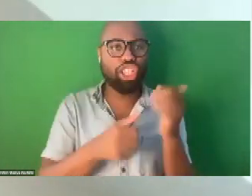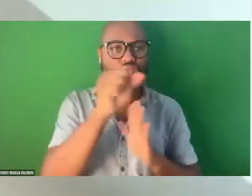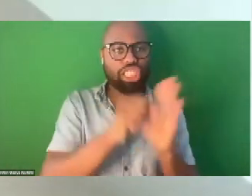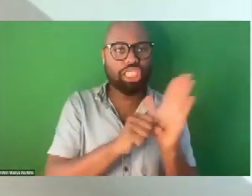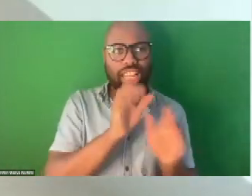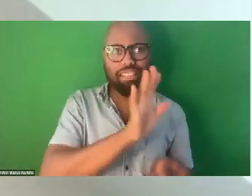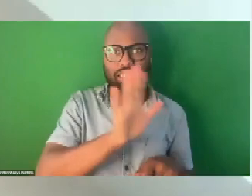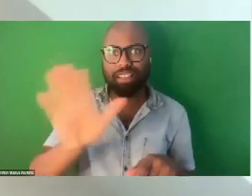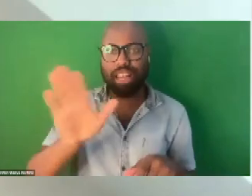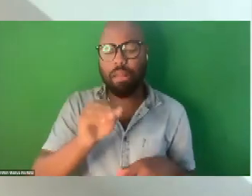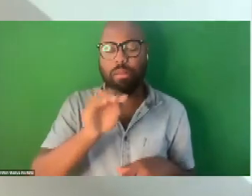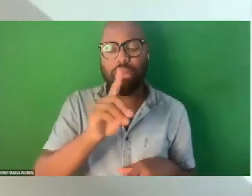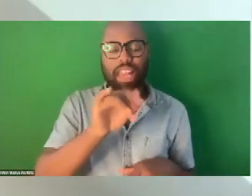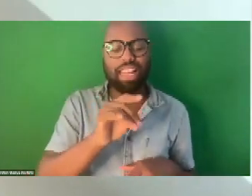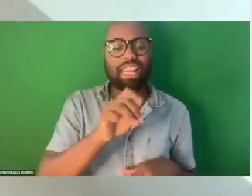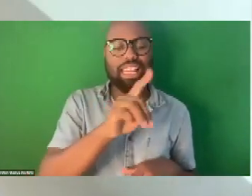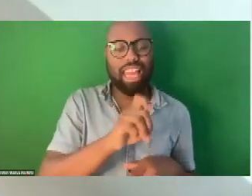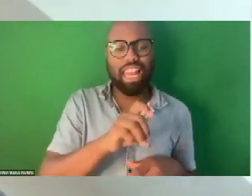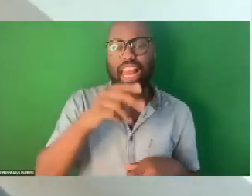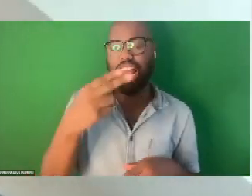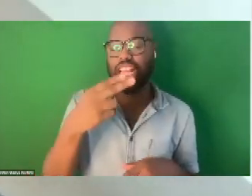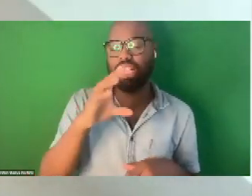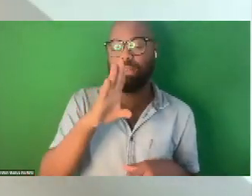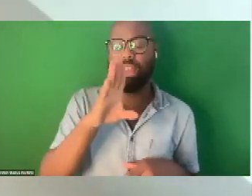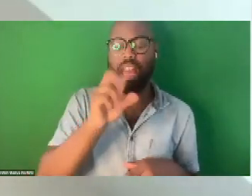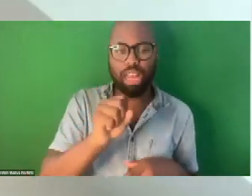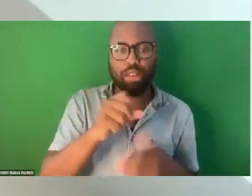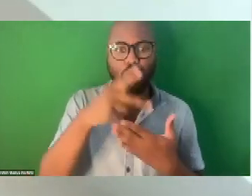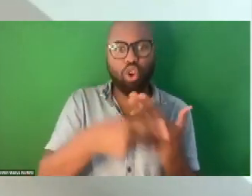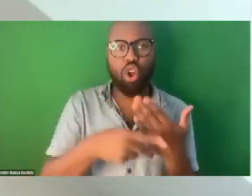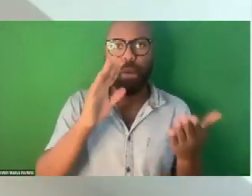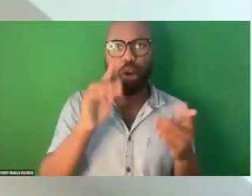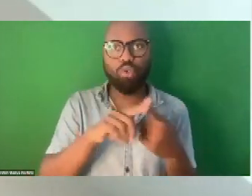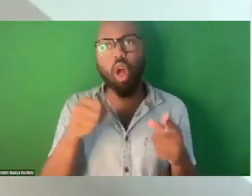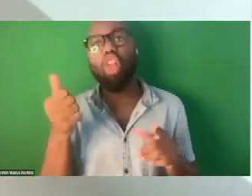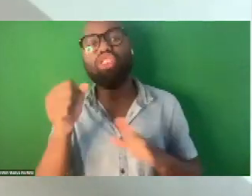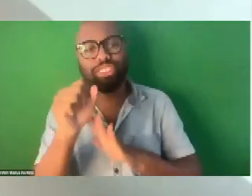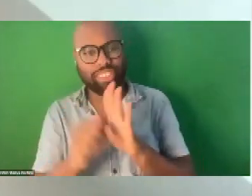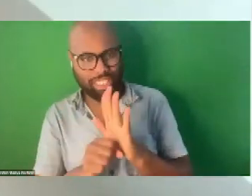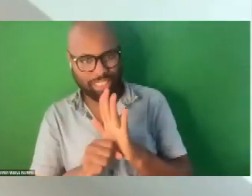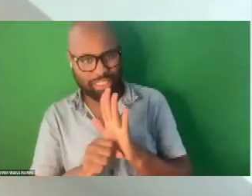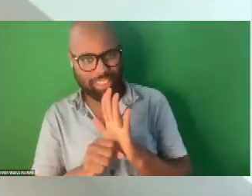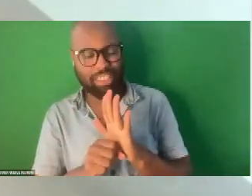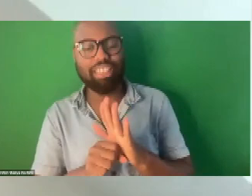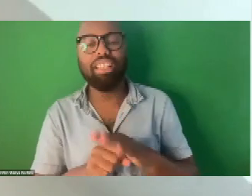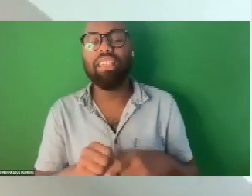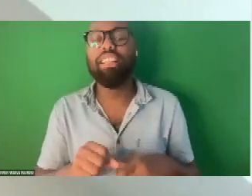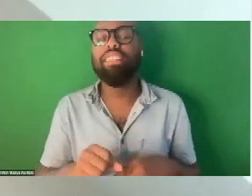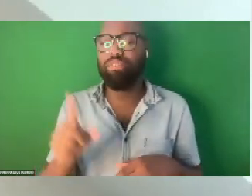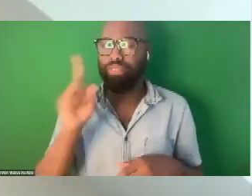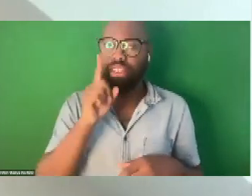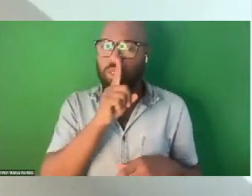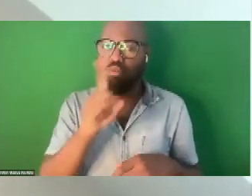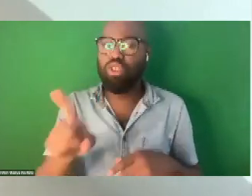HCBS program to other states. In a way that I think is going to just really improve the quality and rigor of